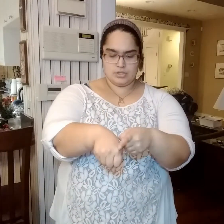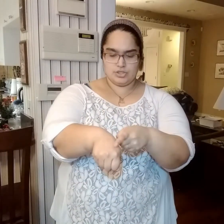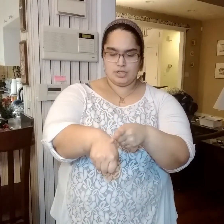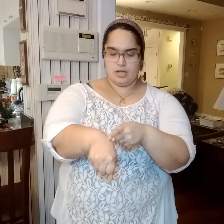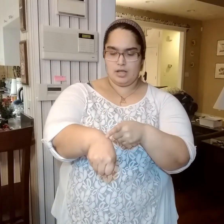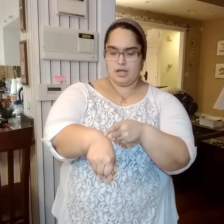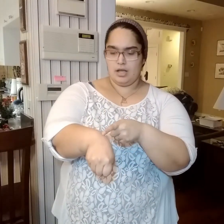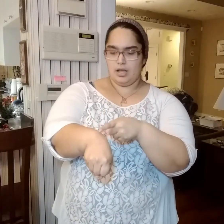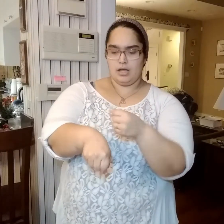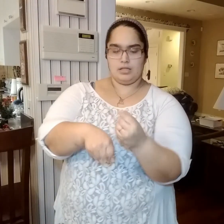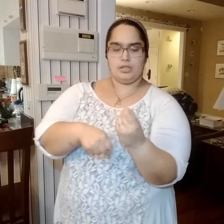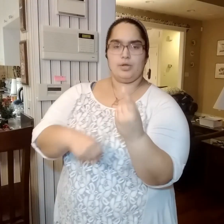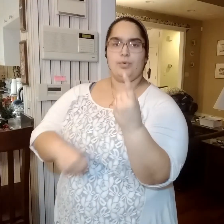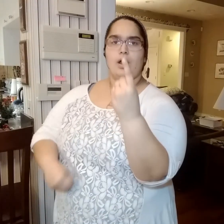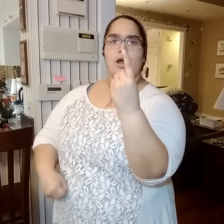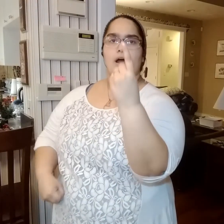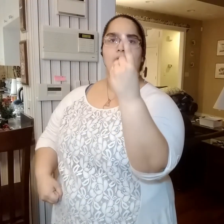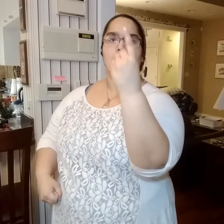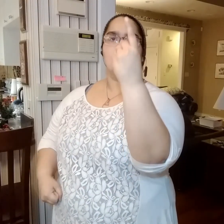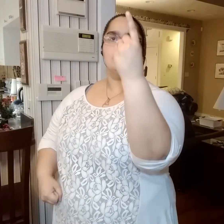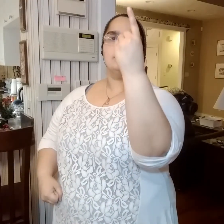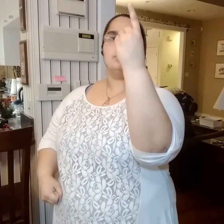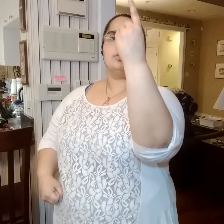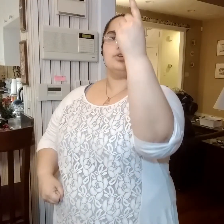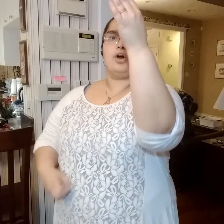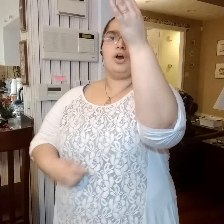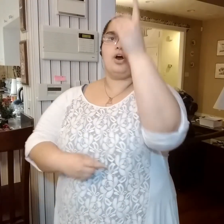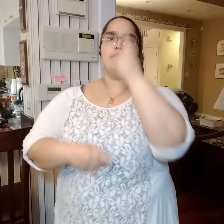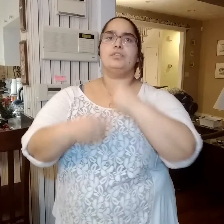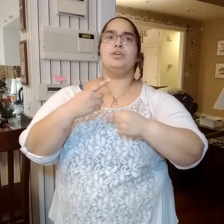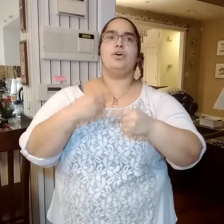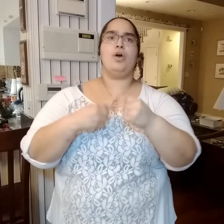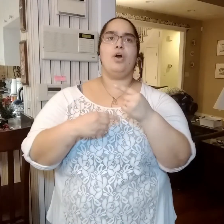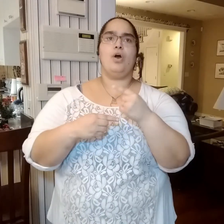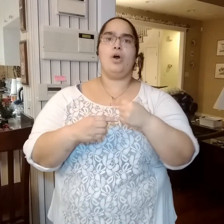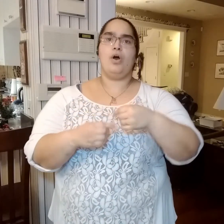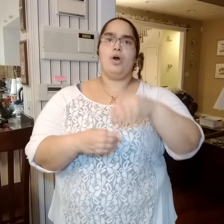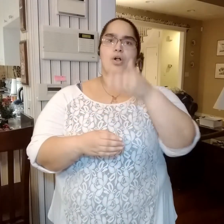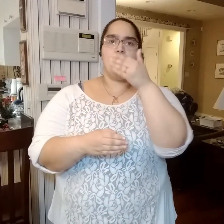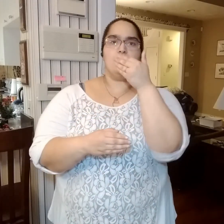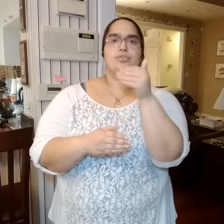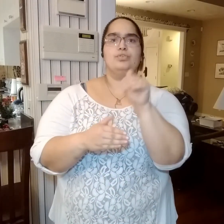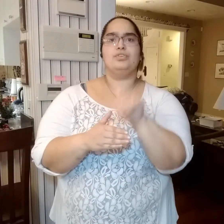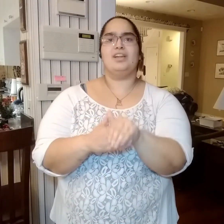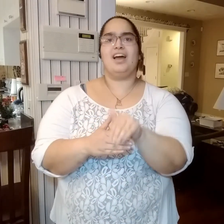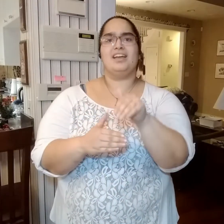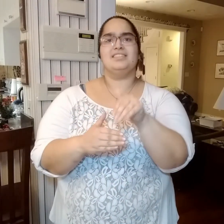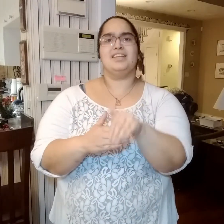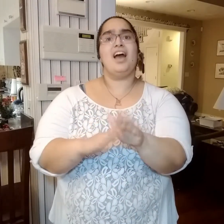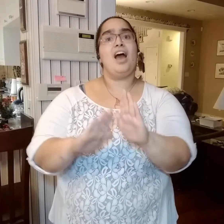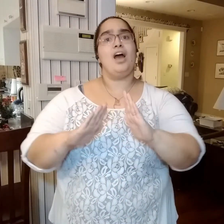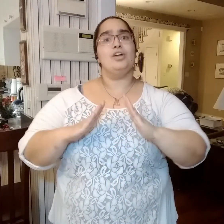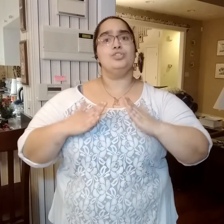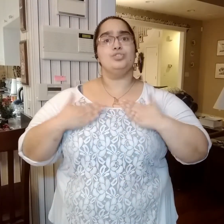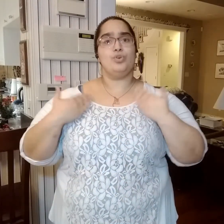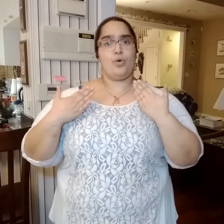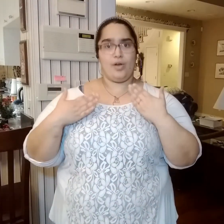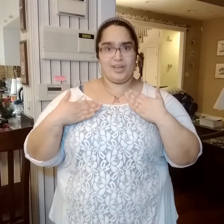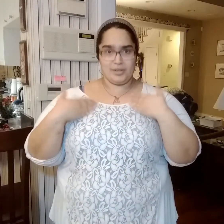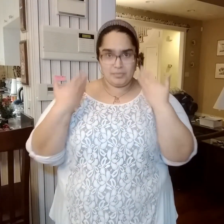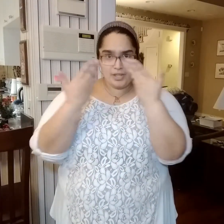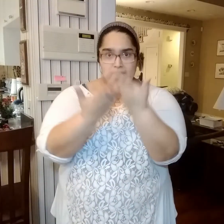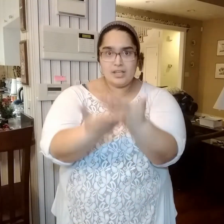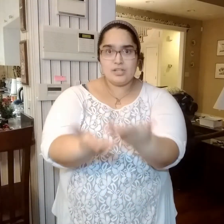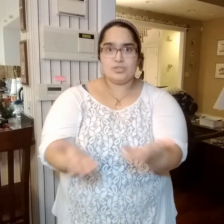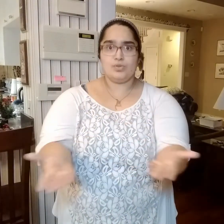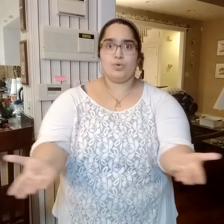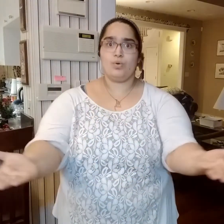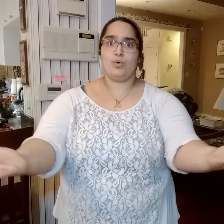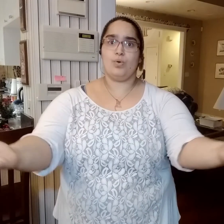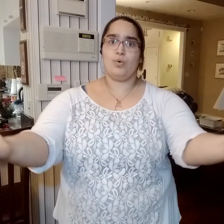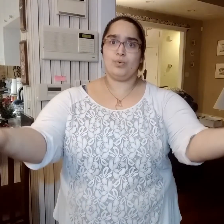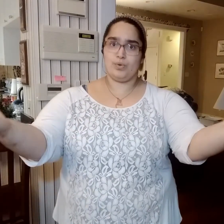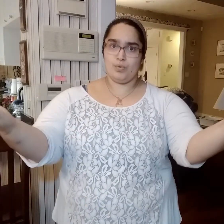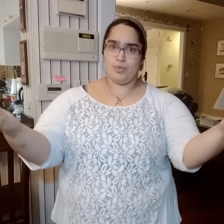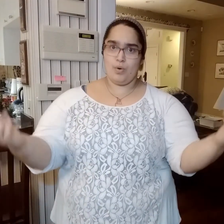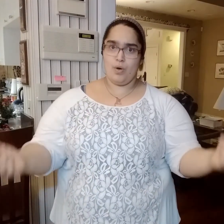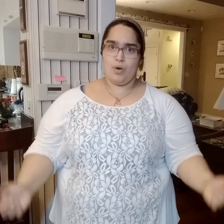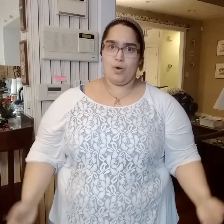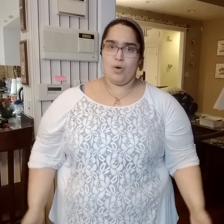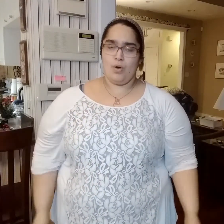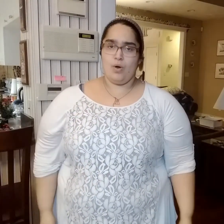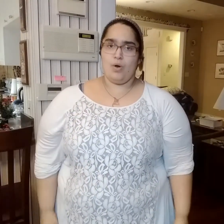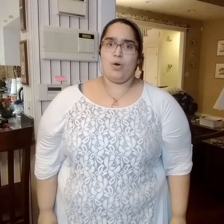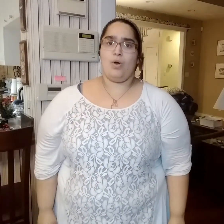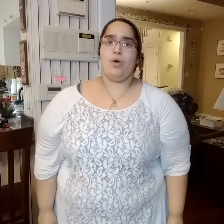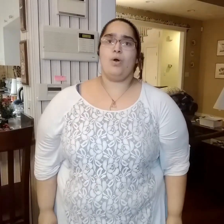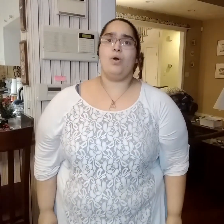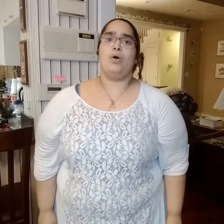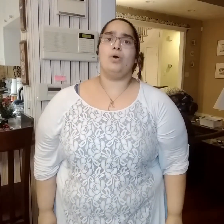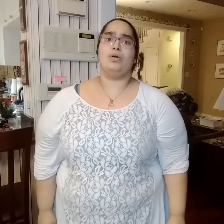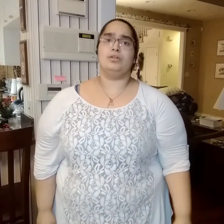Then gently rise and softly call, Good night and joy be to you all.